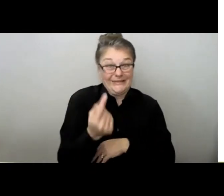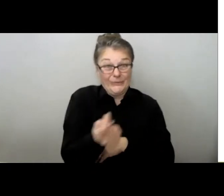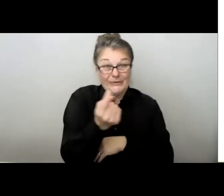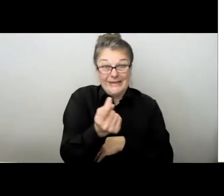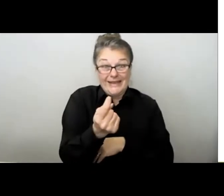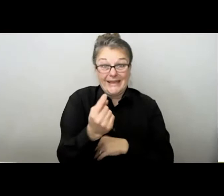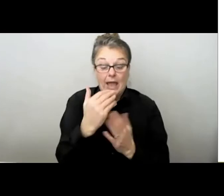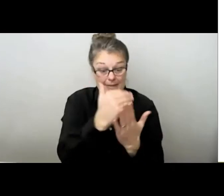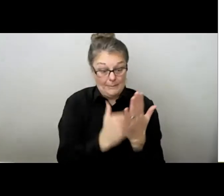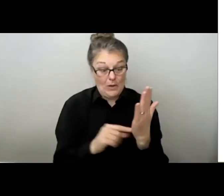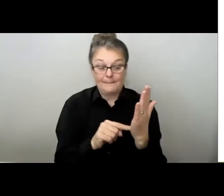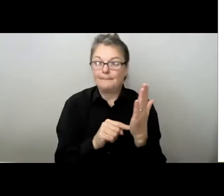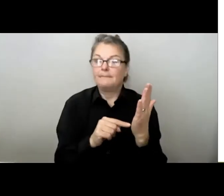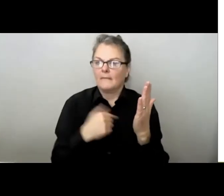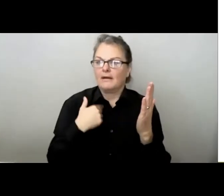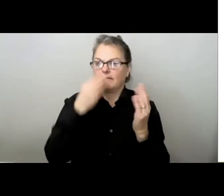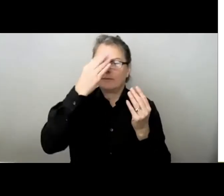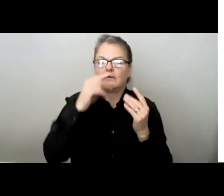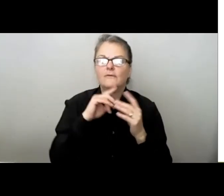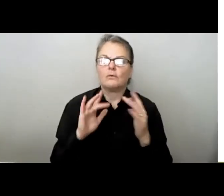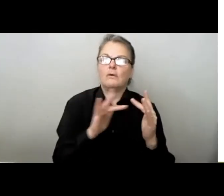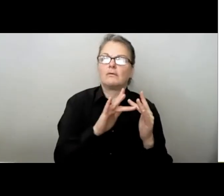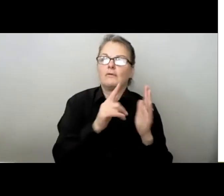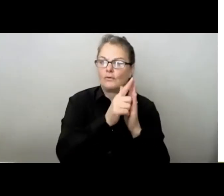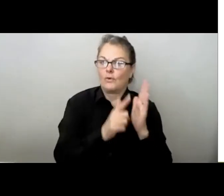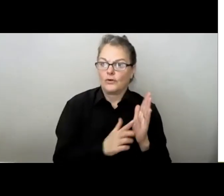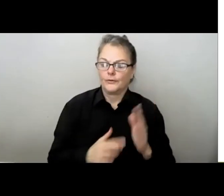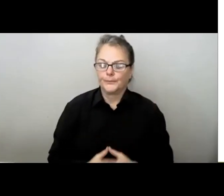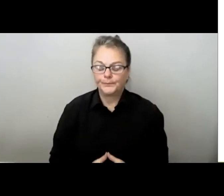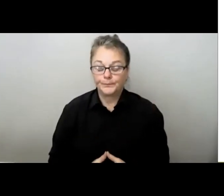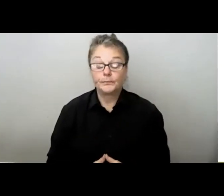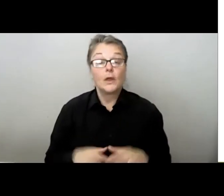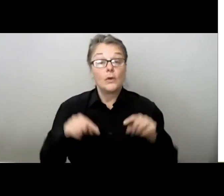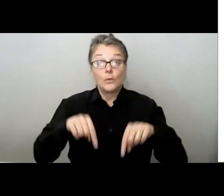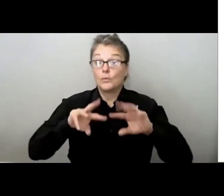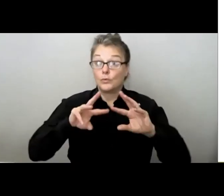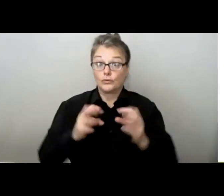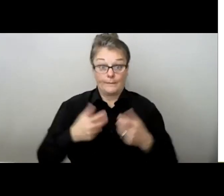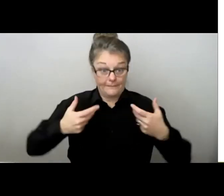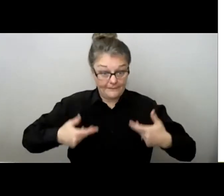AFTER THE WORKSHOP, YOU WILL RECEIVE A SURVEY, A LINK TO A SURVEY, PARDON ME.